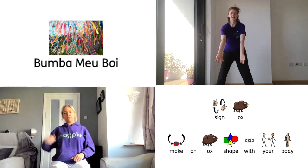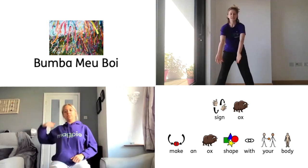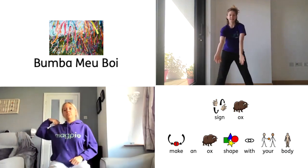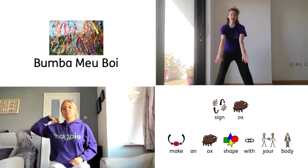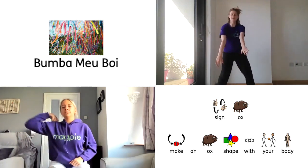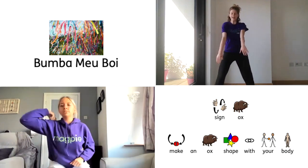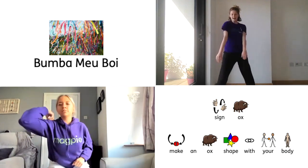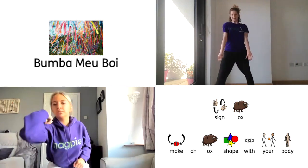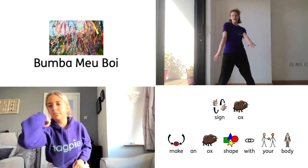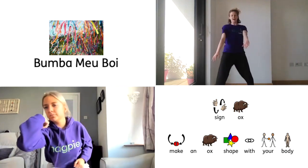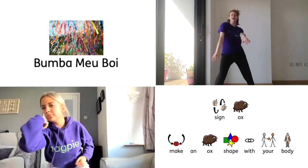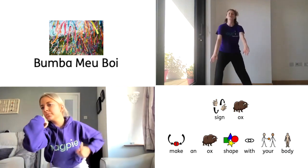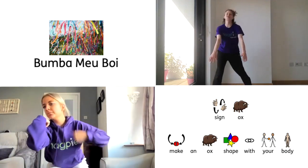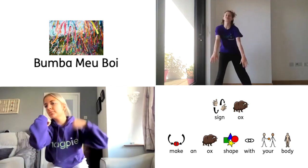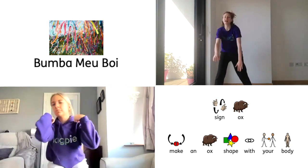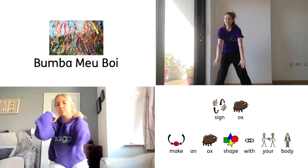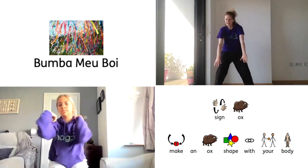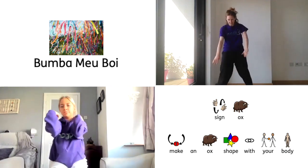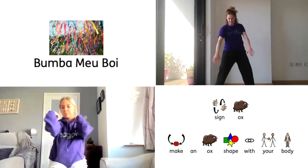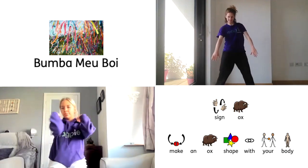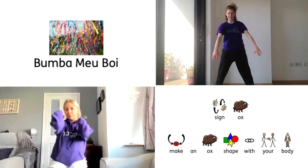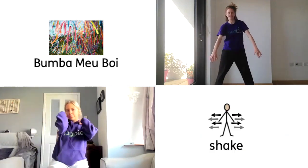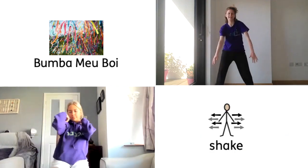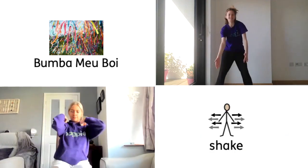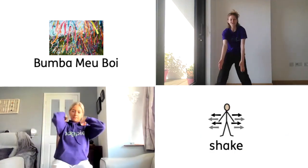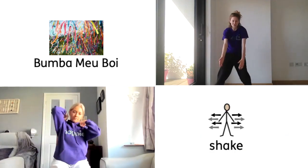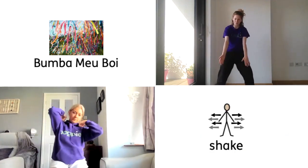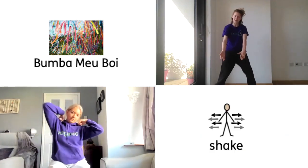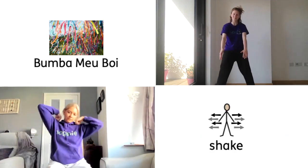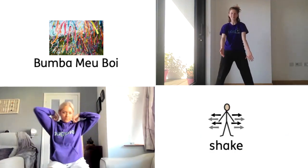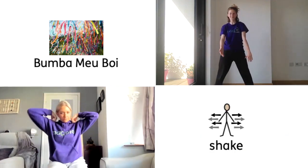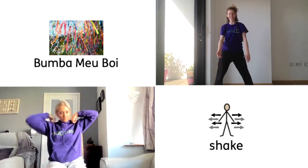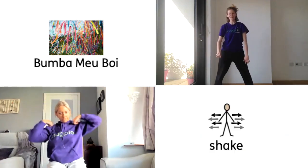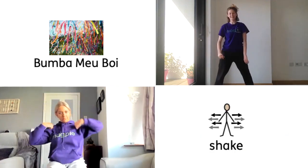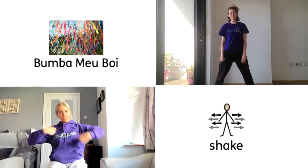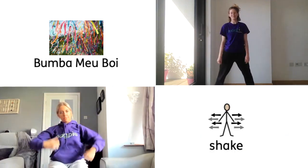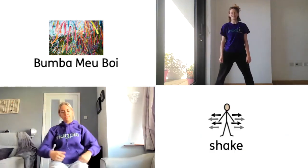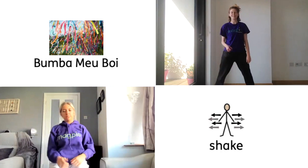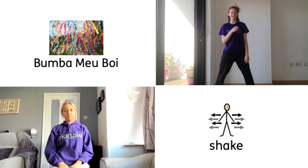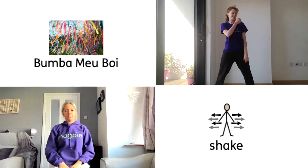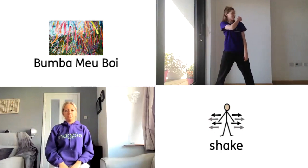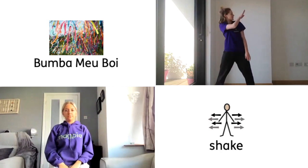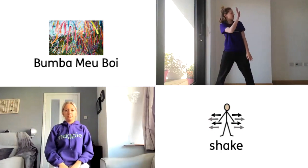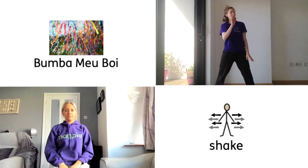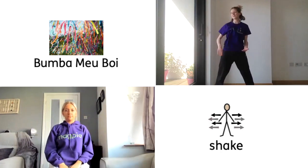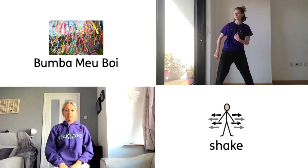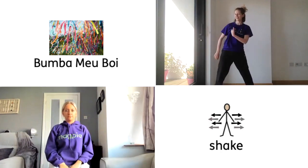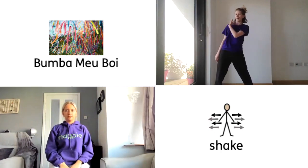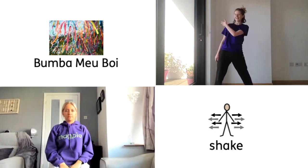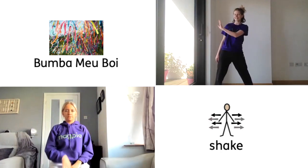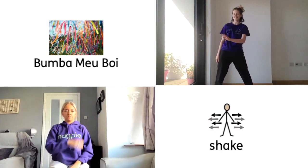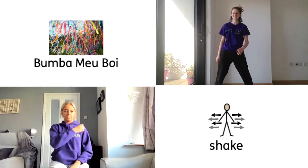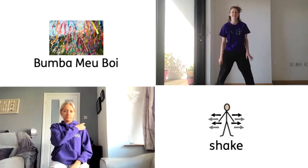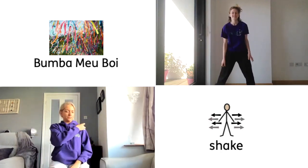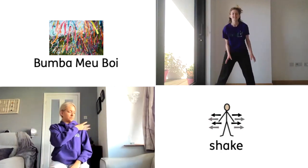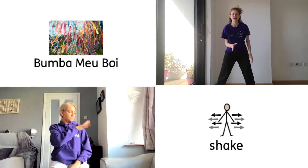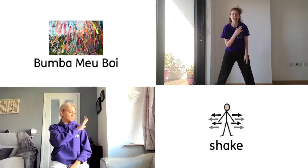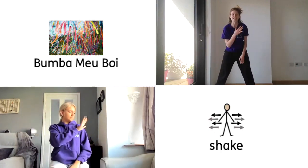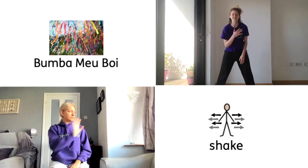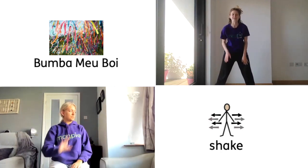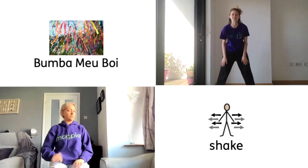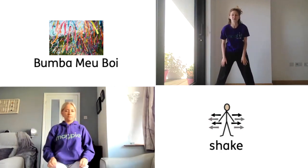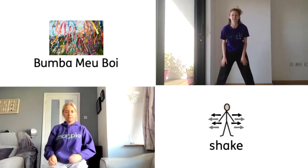and then we have our shake and shimmy brilliant getting rid of those flies that hang around on the